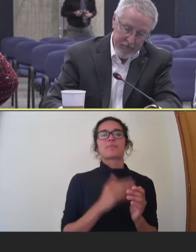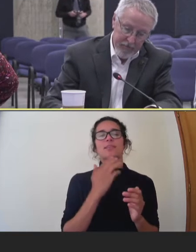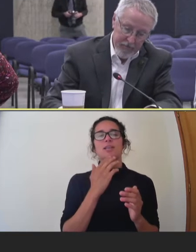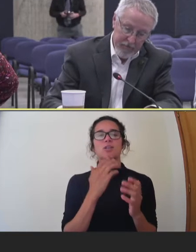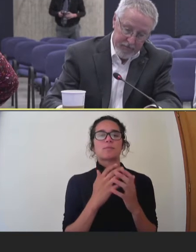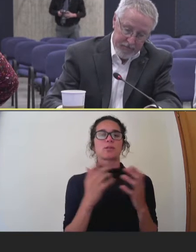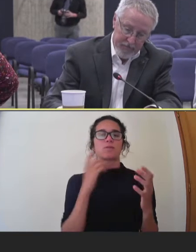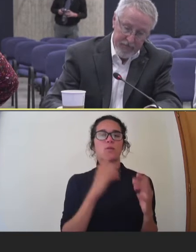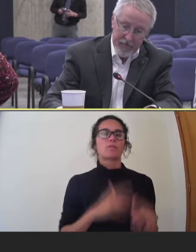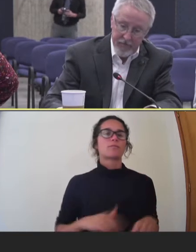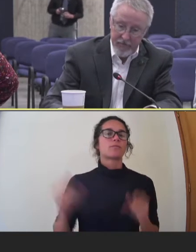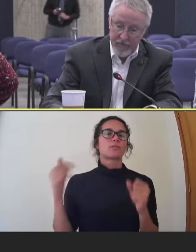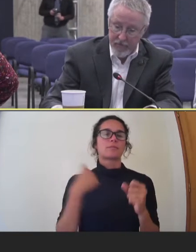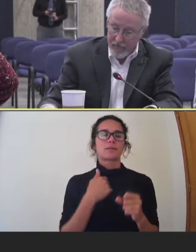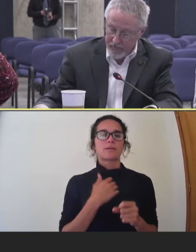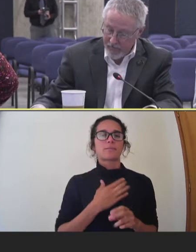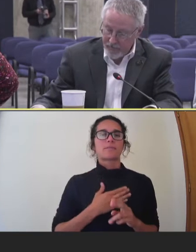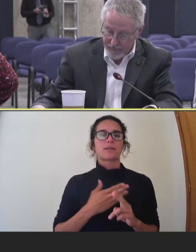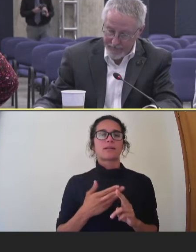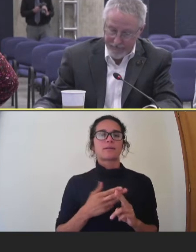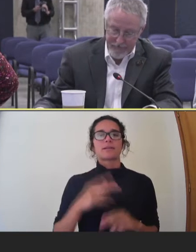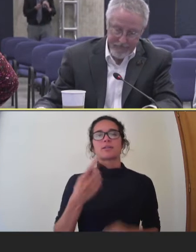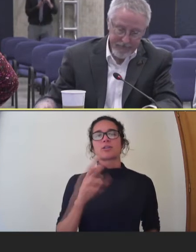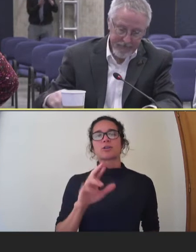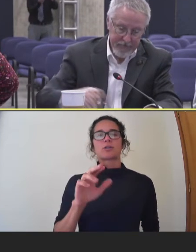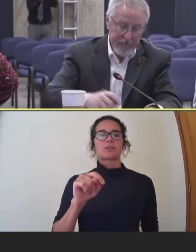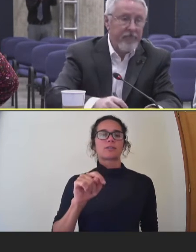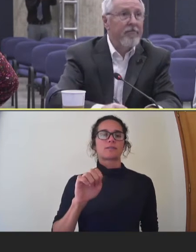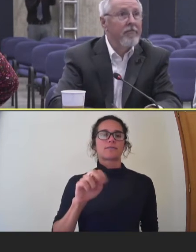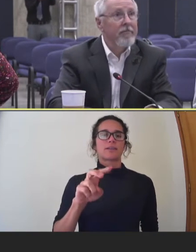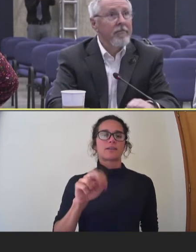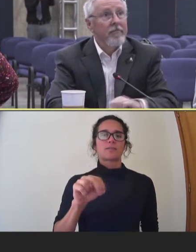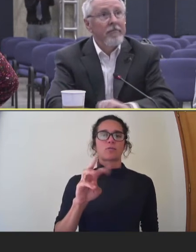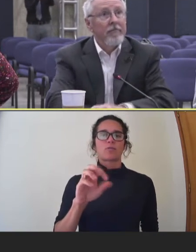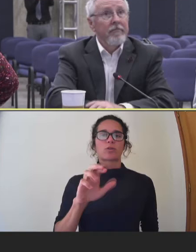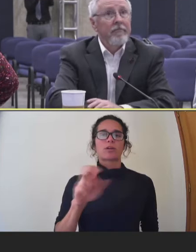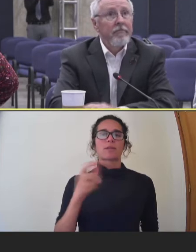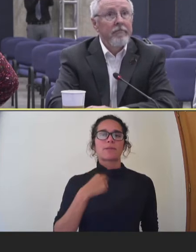me. My name is Dr. Tevin Warren. I am a health communications specialist within the Office of